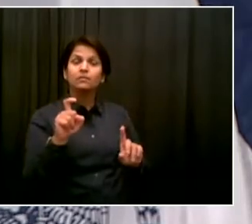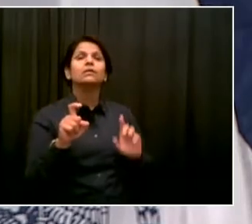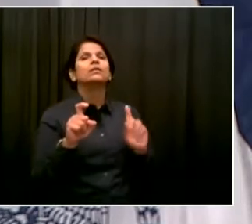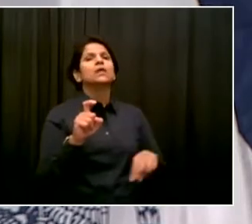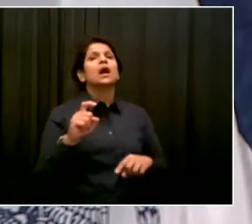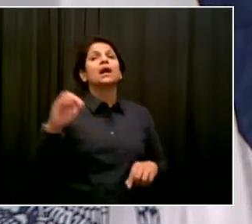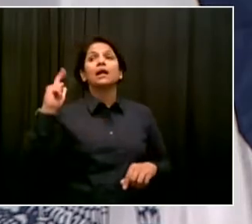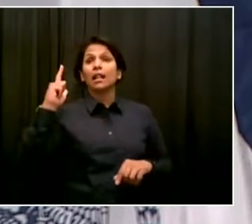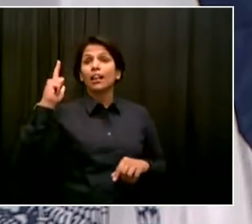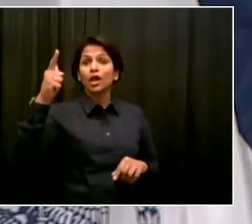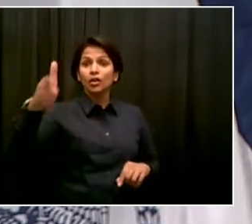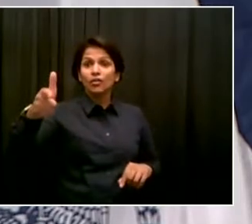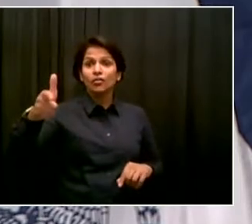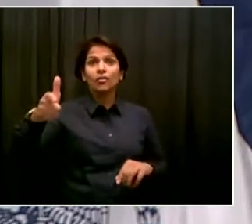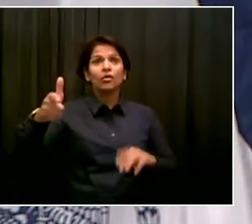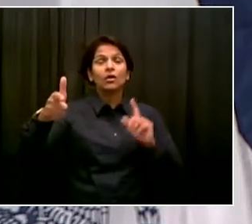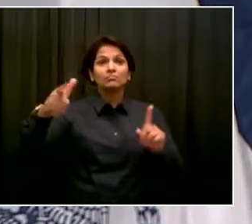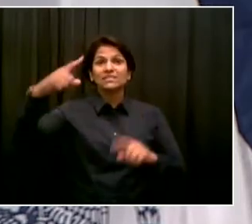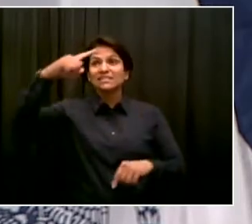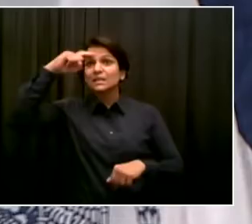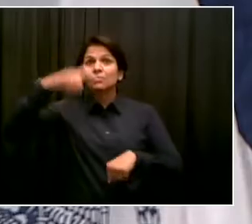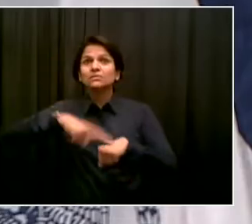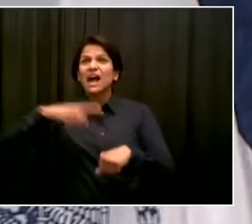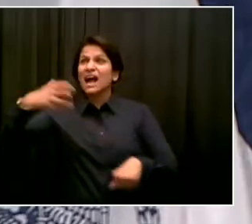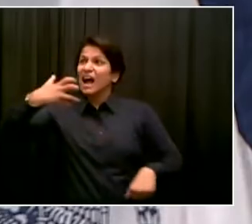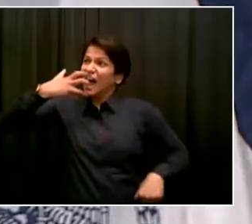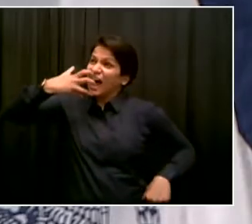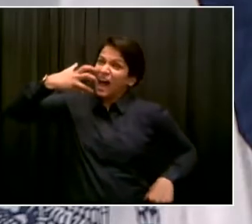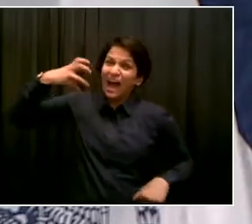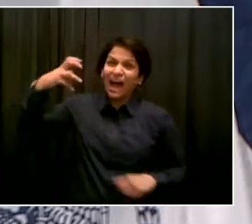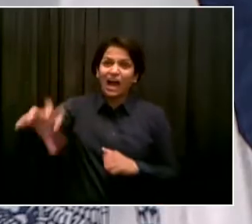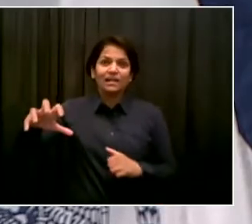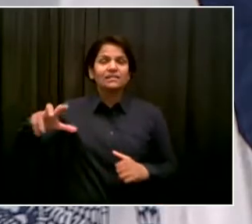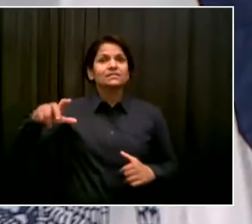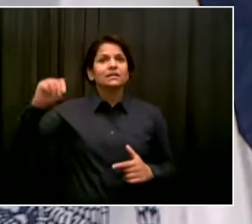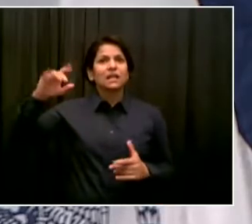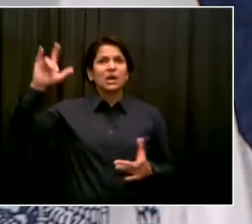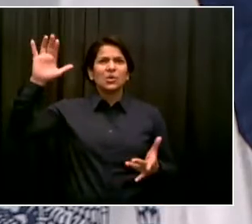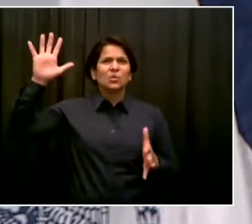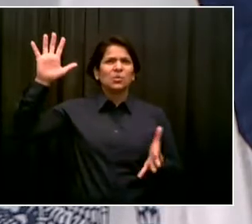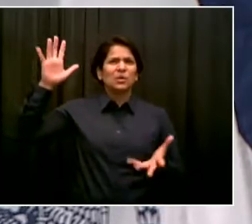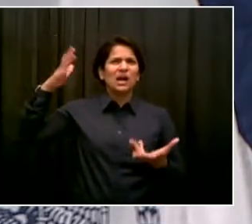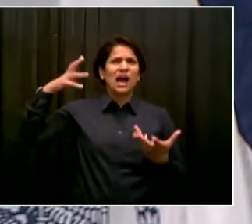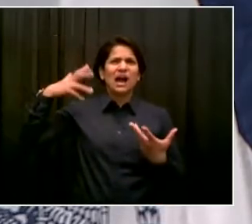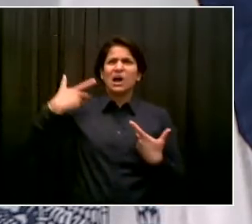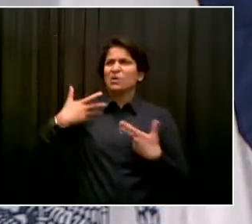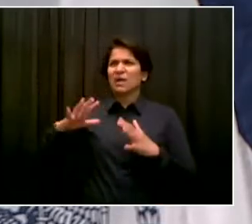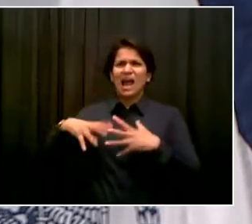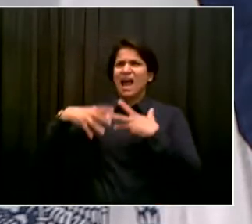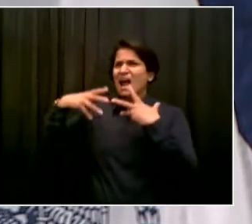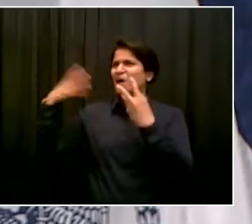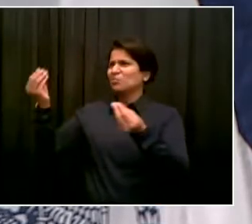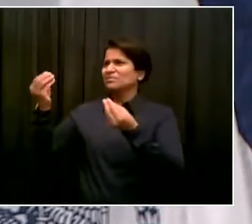AND WHAT ARE YOUR CONCERNS FOR THE LATER MONT OHSF THE YEAR